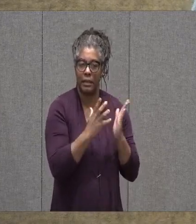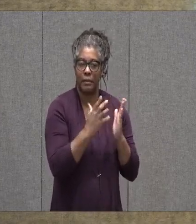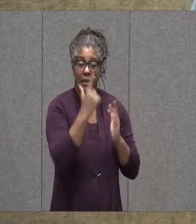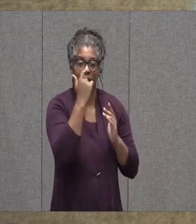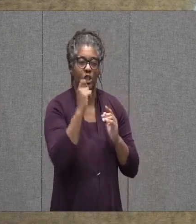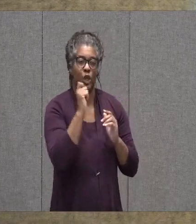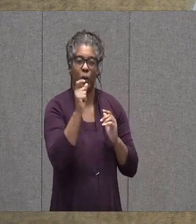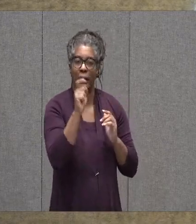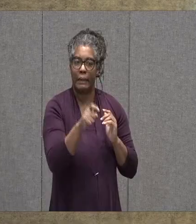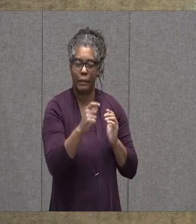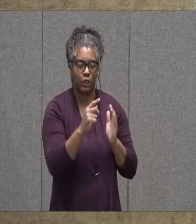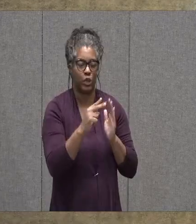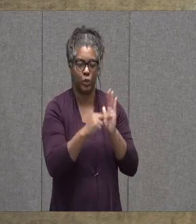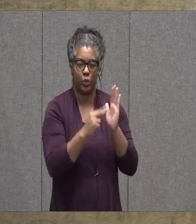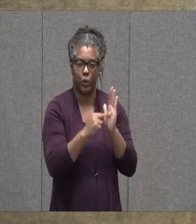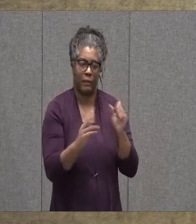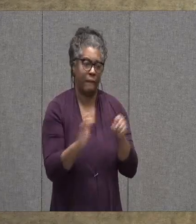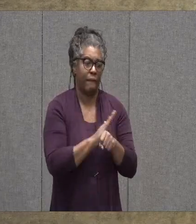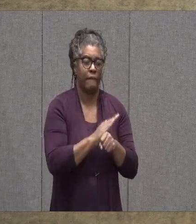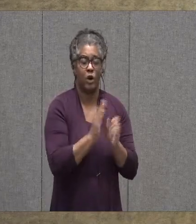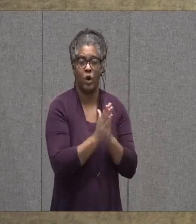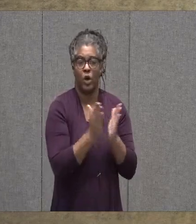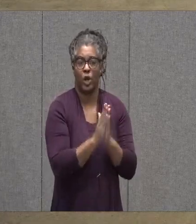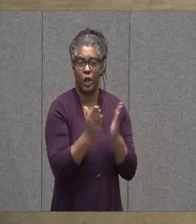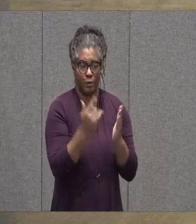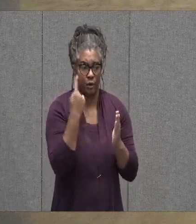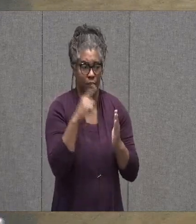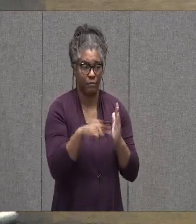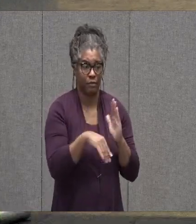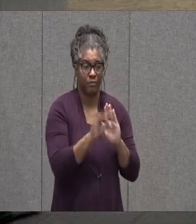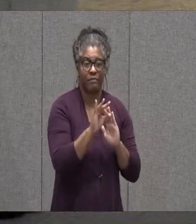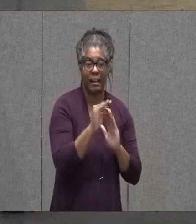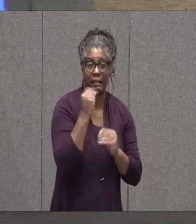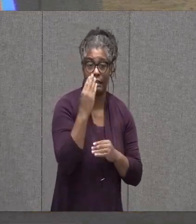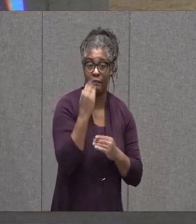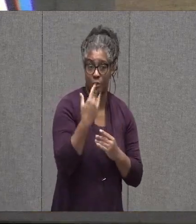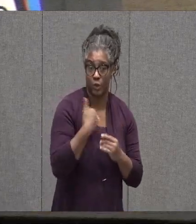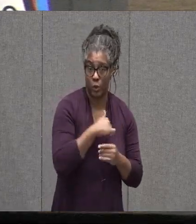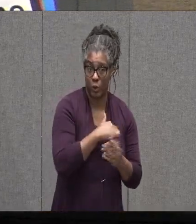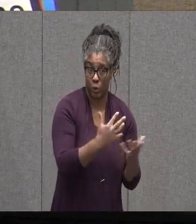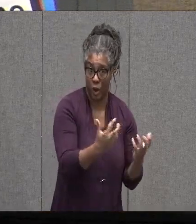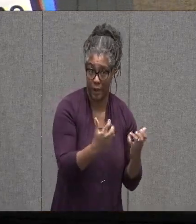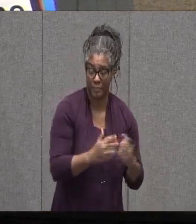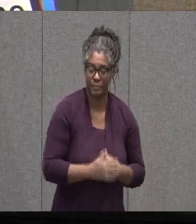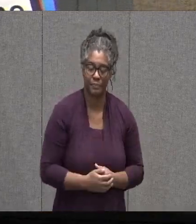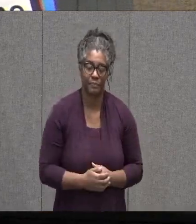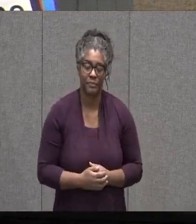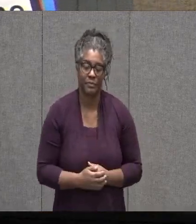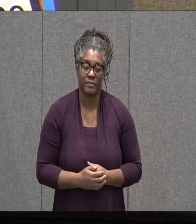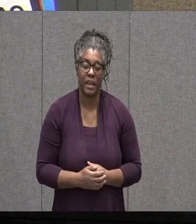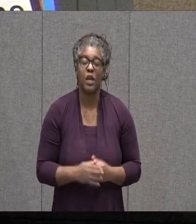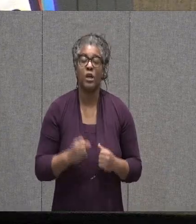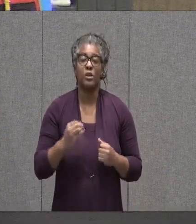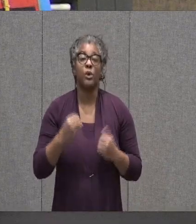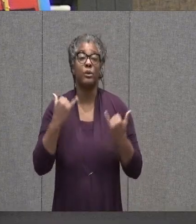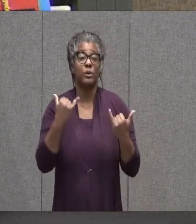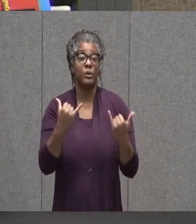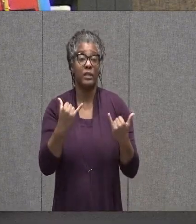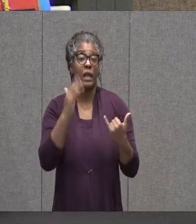that we need to be studying. So, that's super helpful. Okay, so today we're gonna read this book, and while we read it I'm going to be